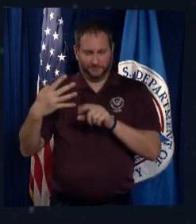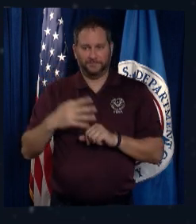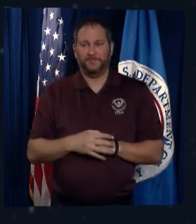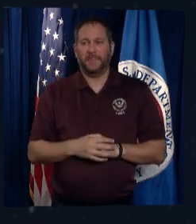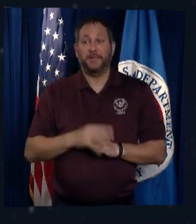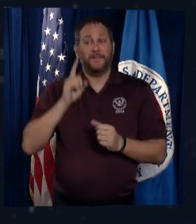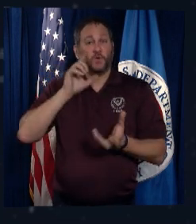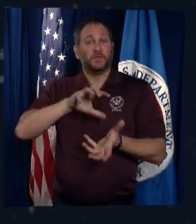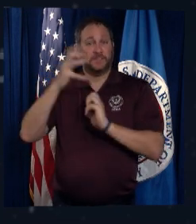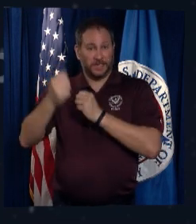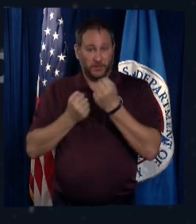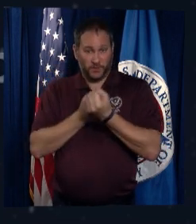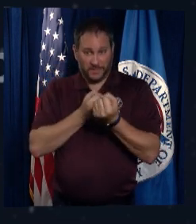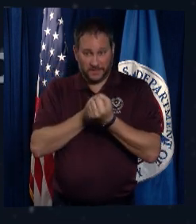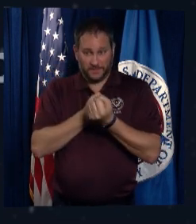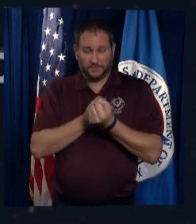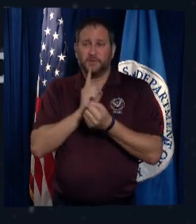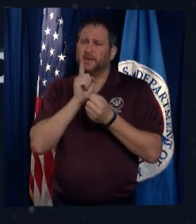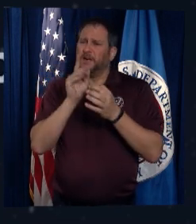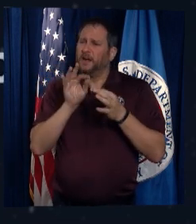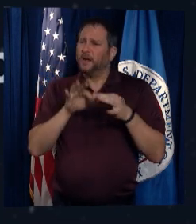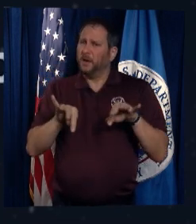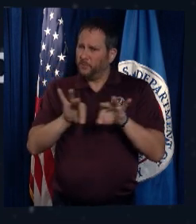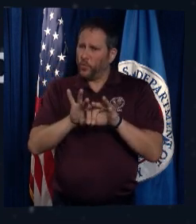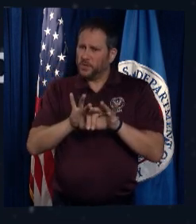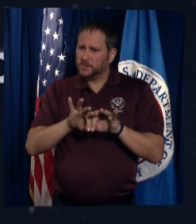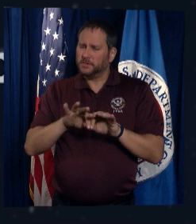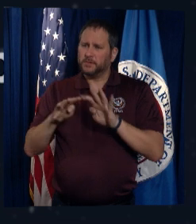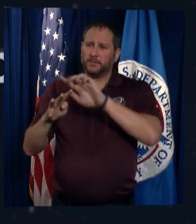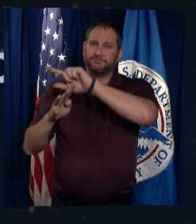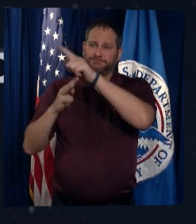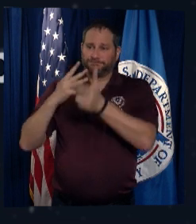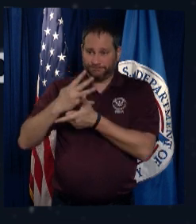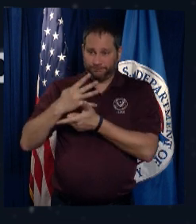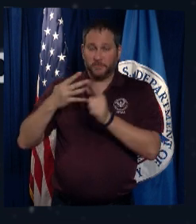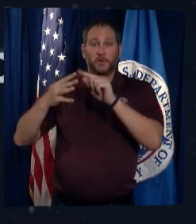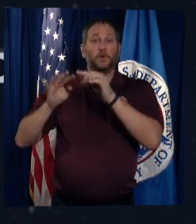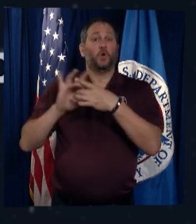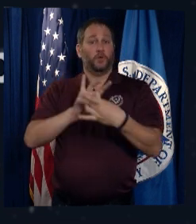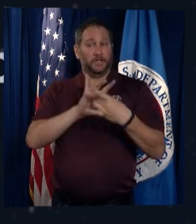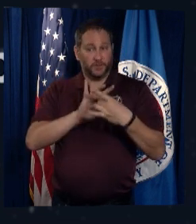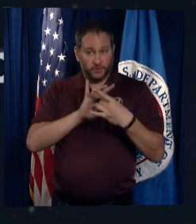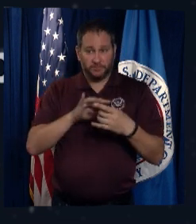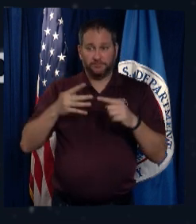and Responsibilities. Implemented backwards, the Four R's can have